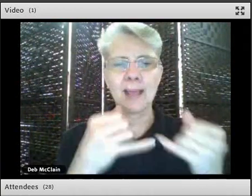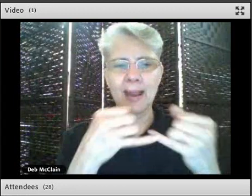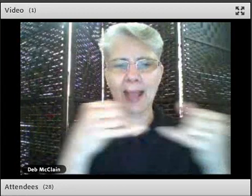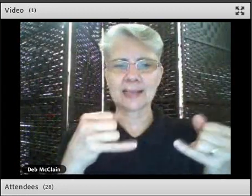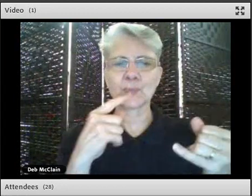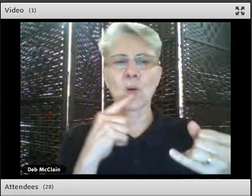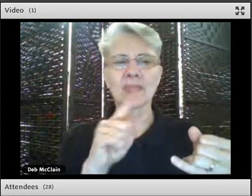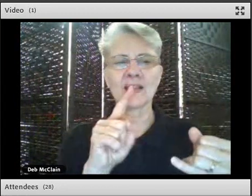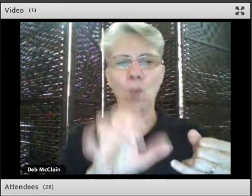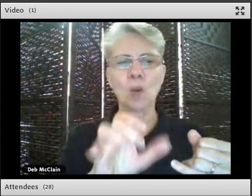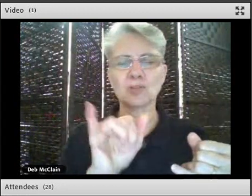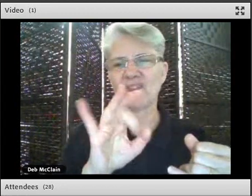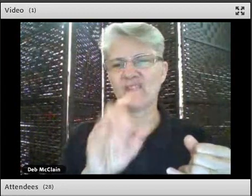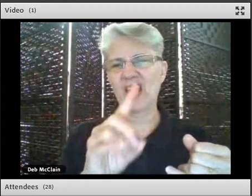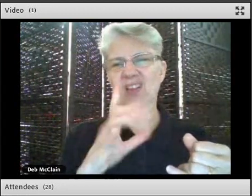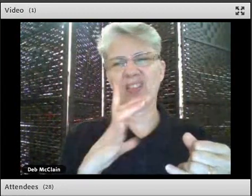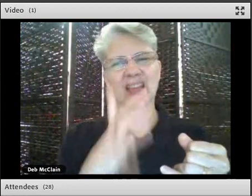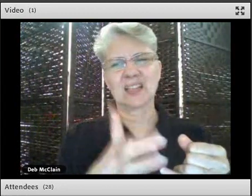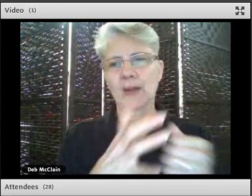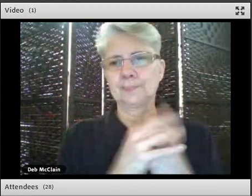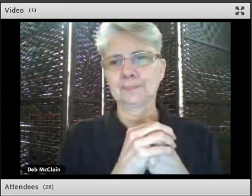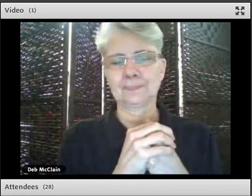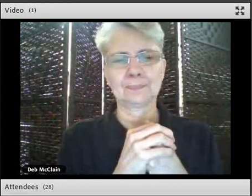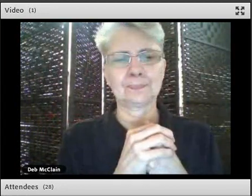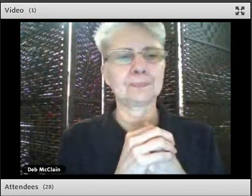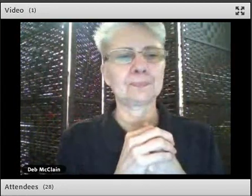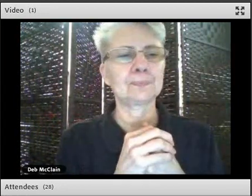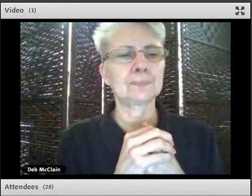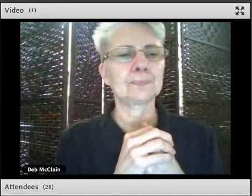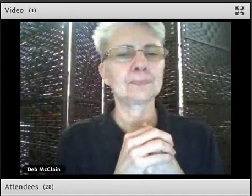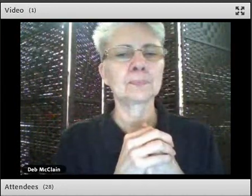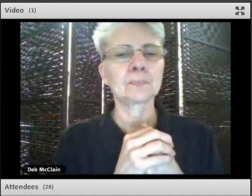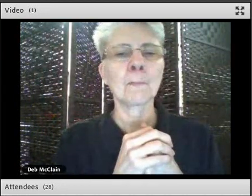For your other roles, like producer, director,